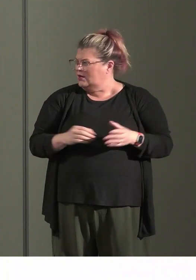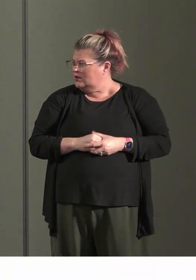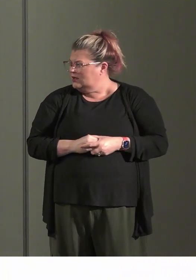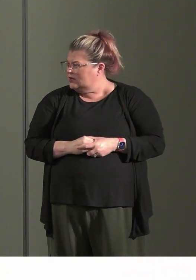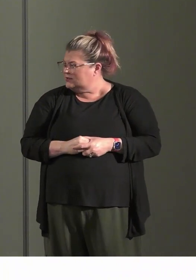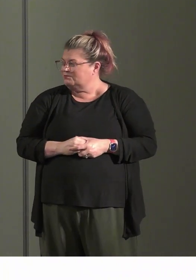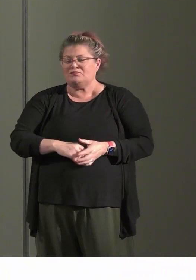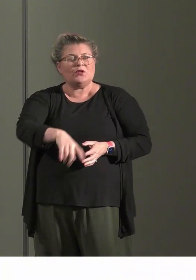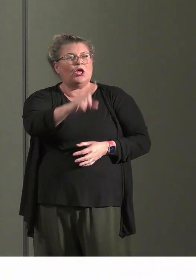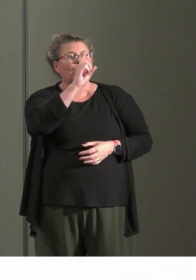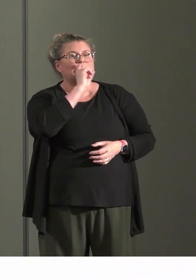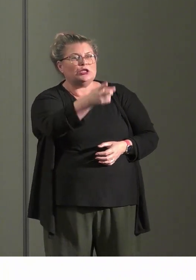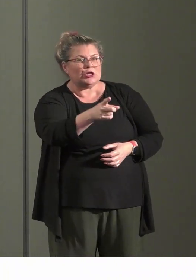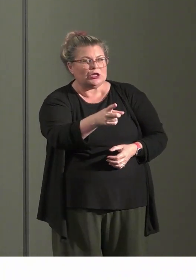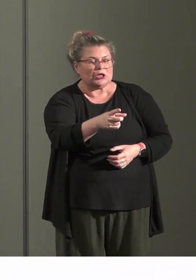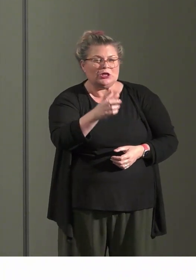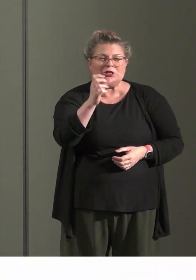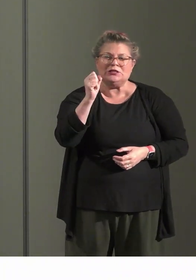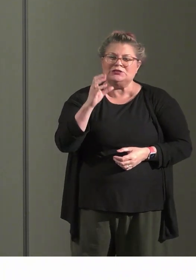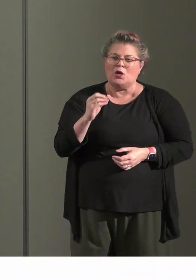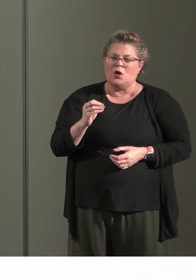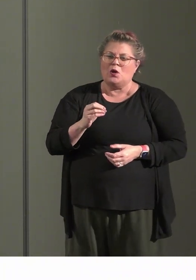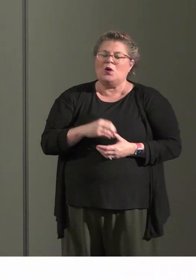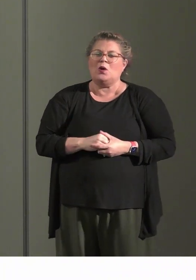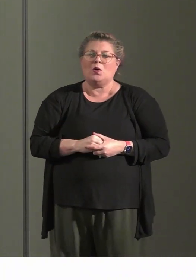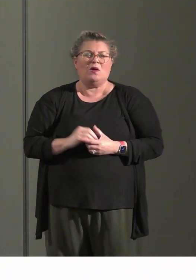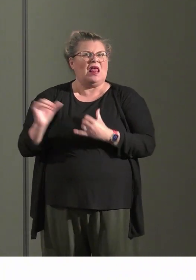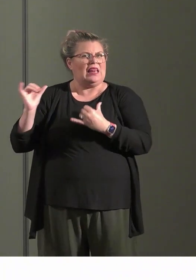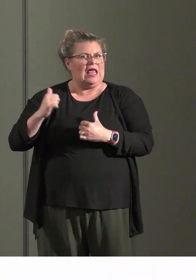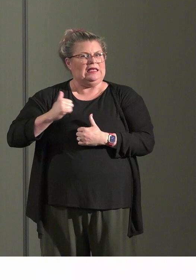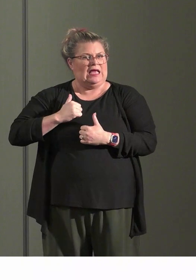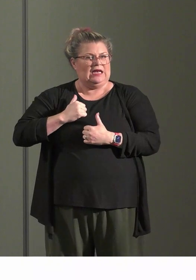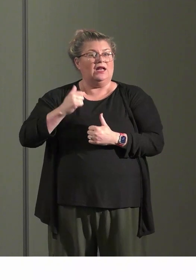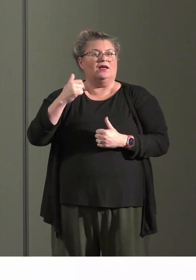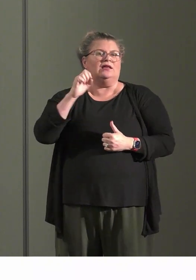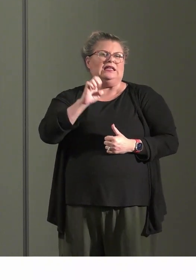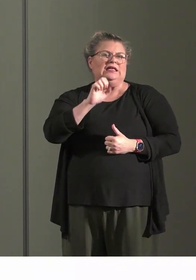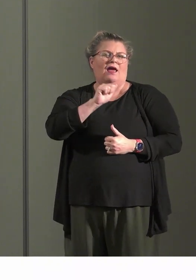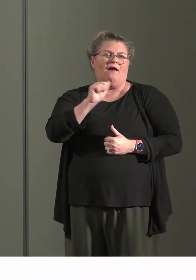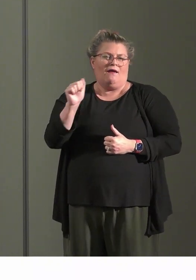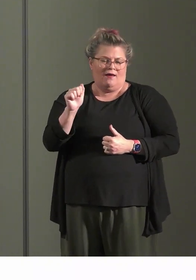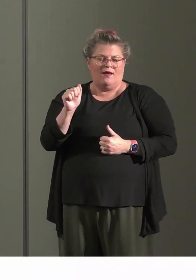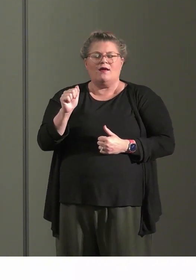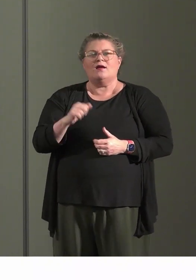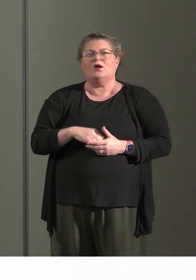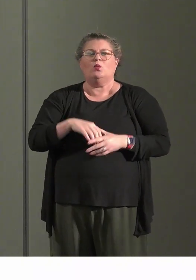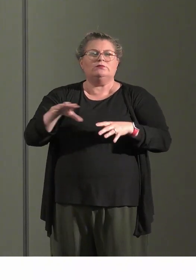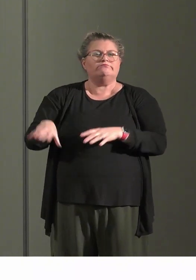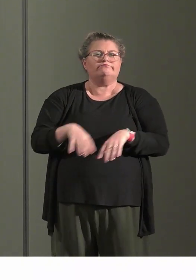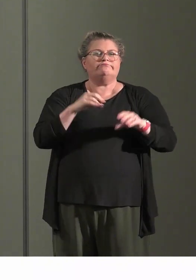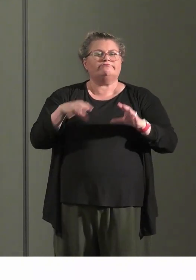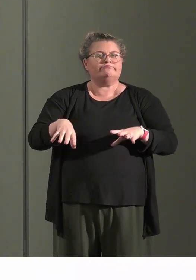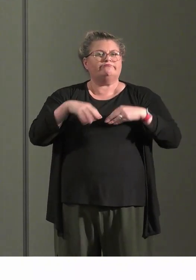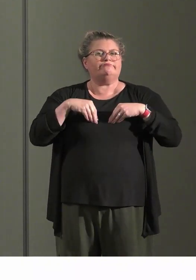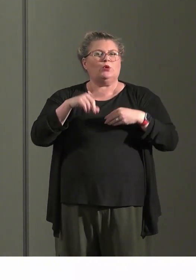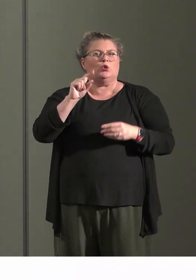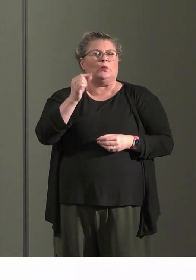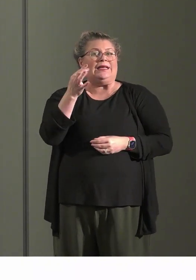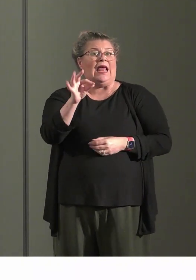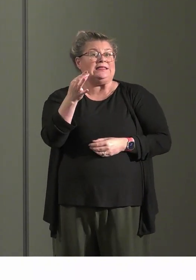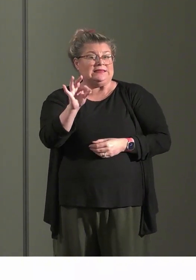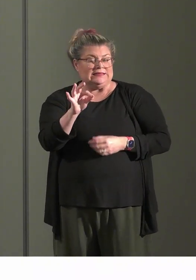Sure. Like, the Accessibility Standards Canada it was adopted in 2019. And